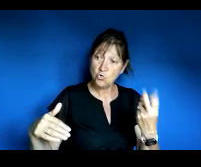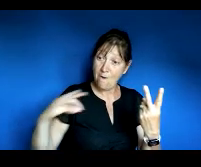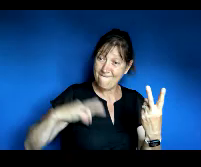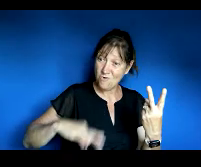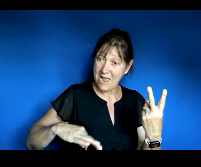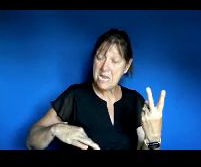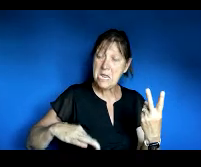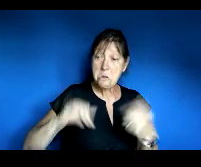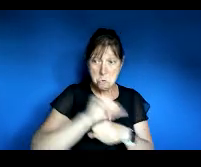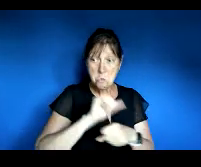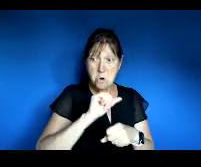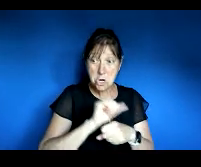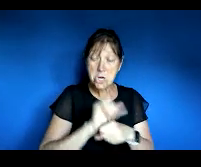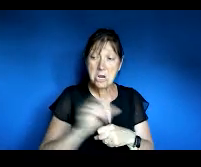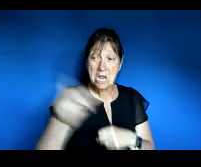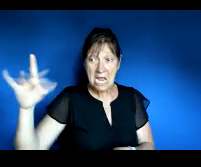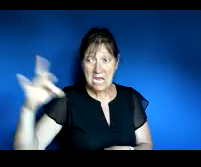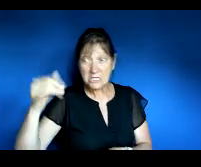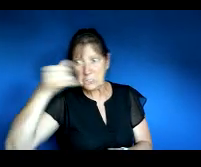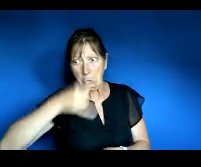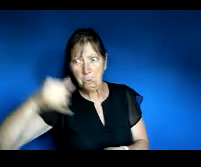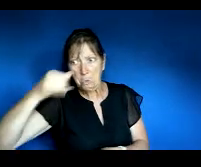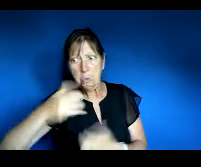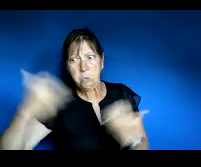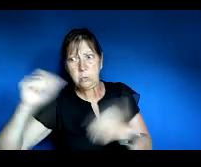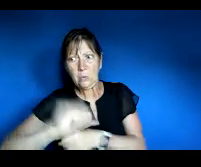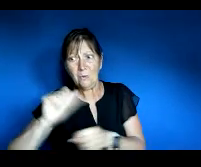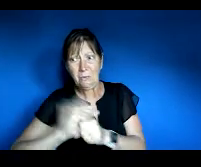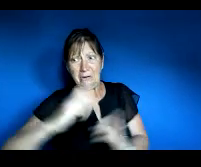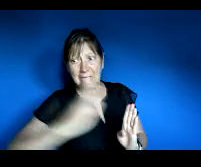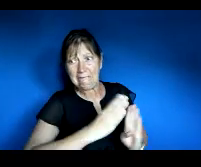So knowing yourself, knowing what the workload that you feel that you can handle,